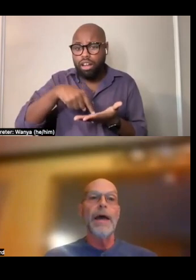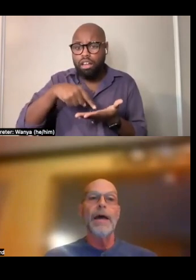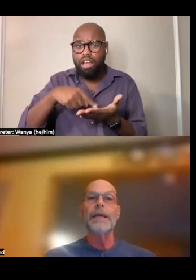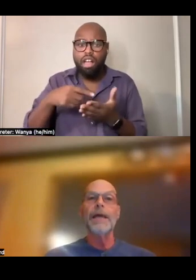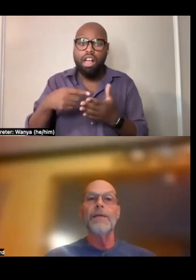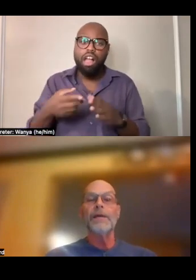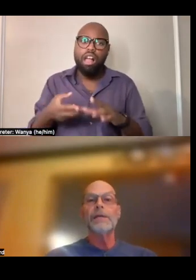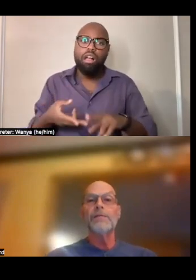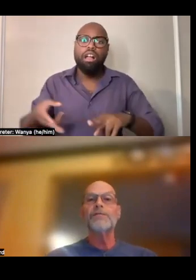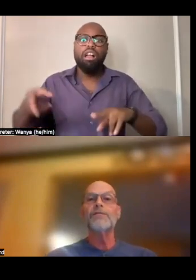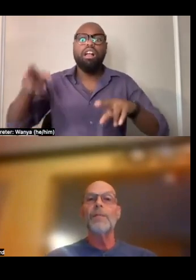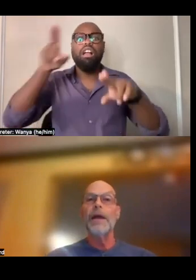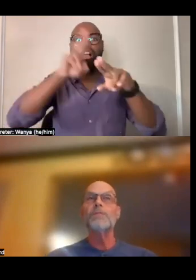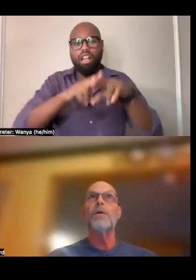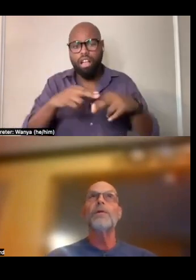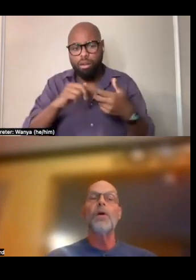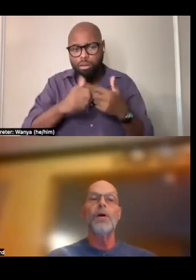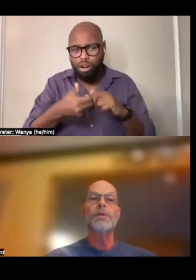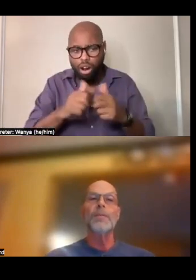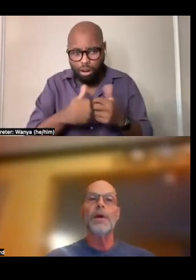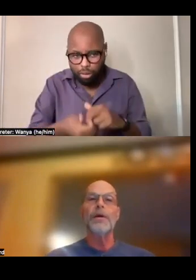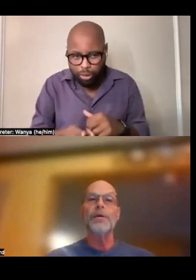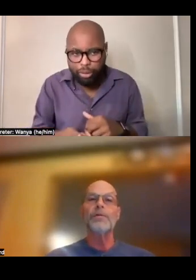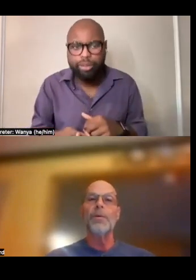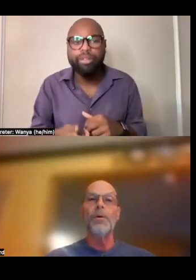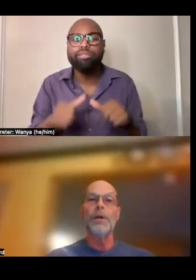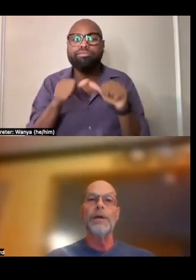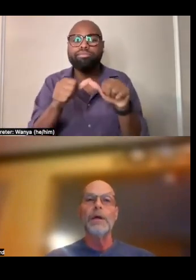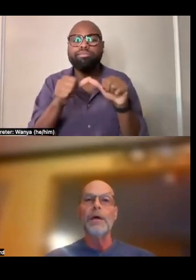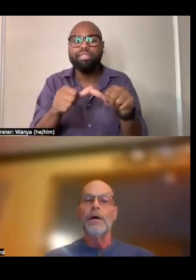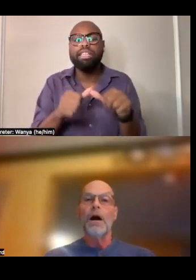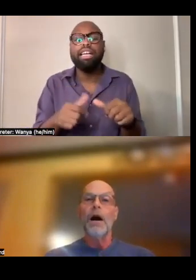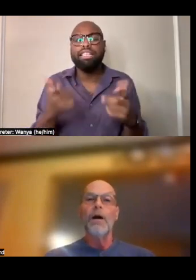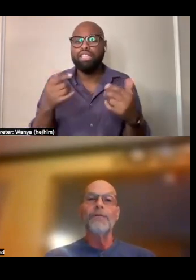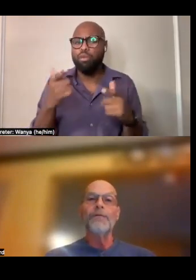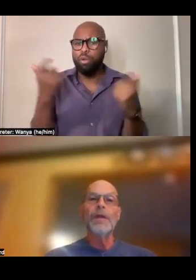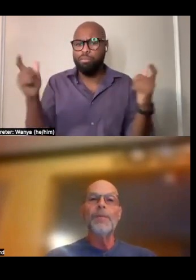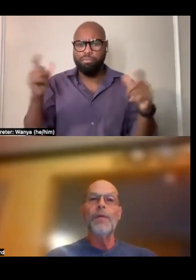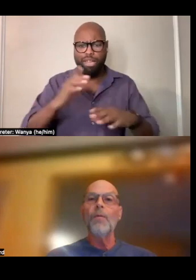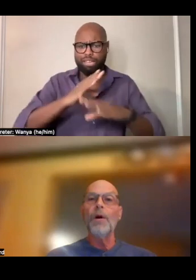And again, this remains one of the largest barriers reported from people that want